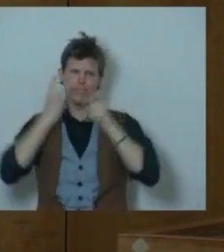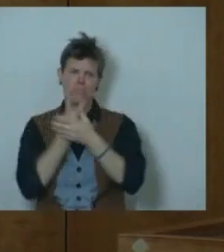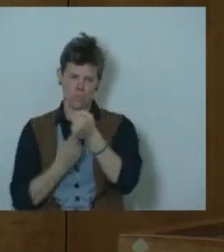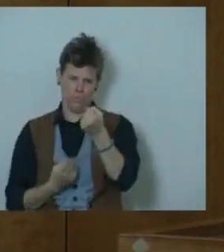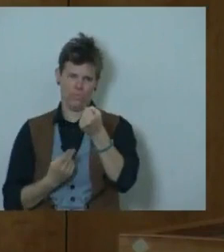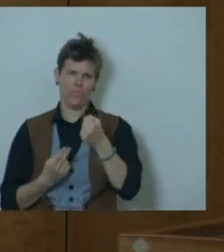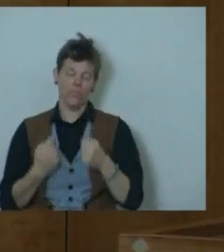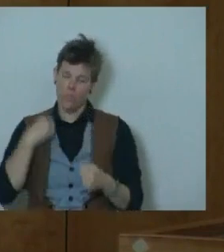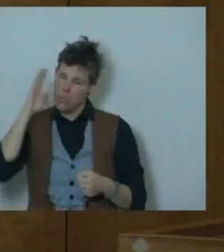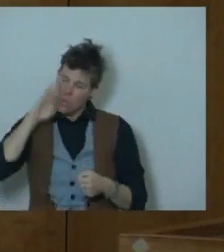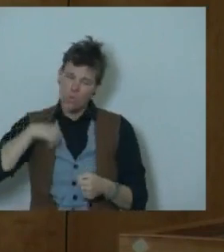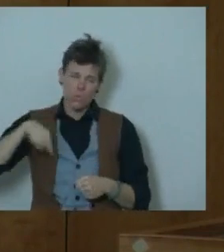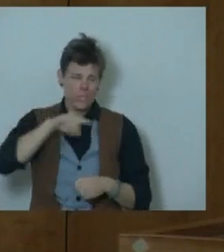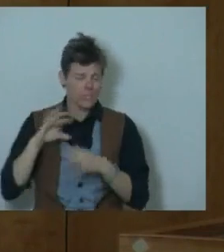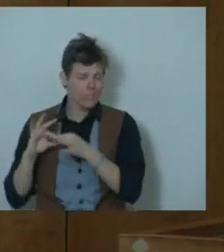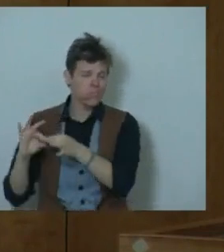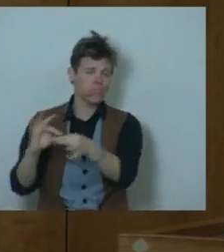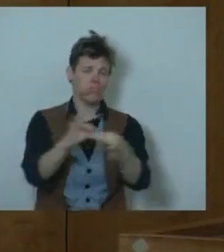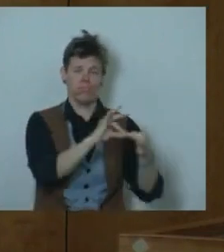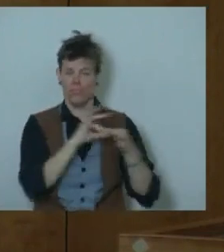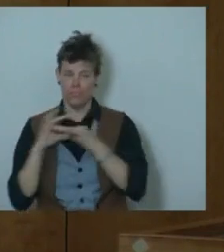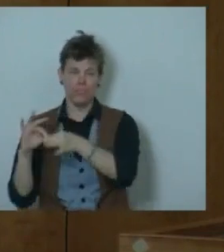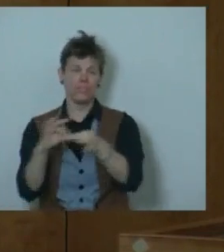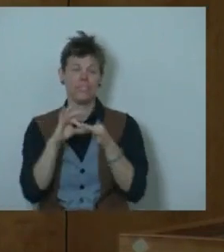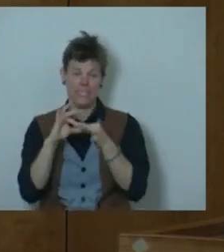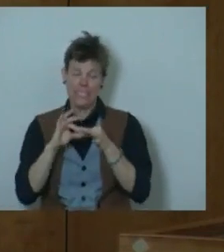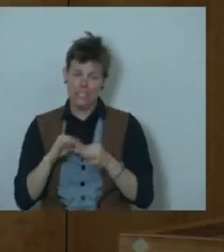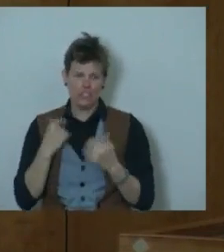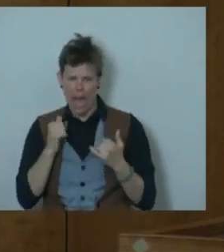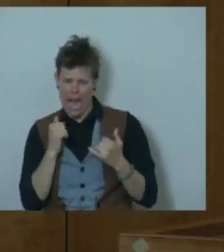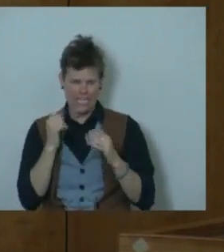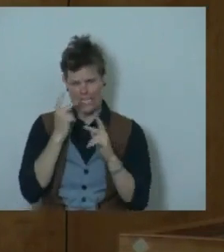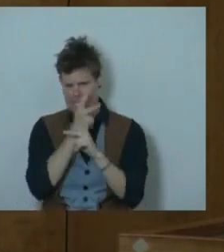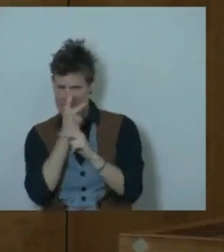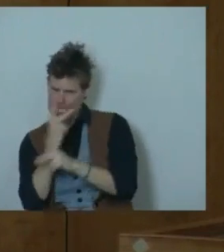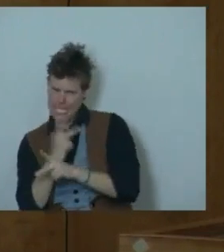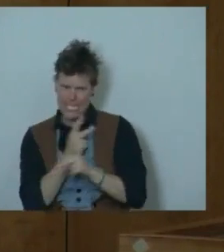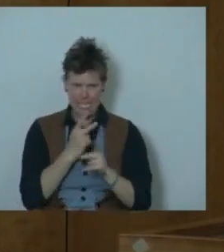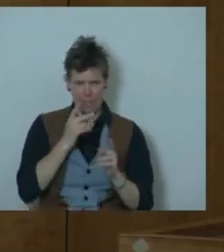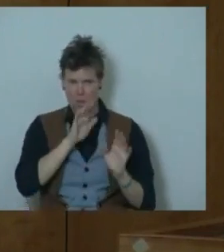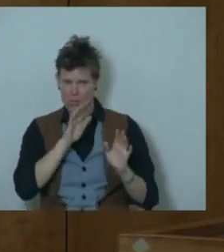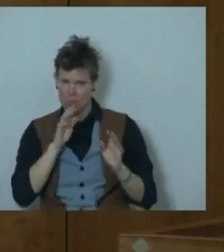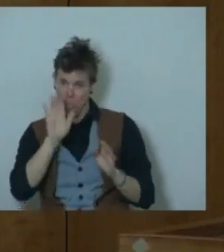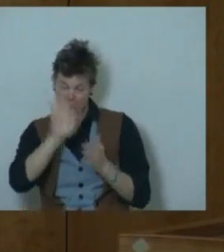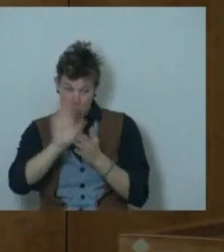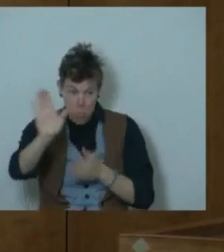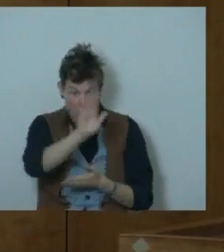EVERYBODY WILL BE WEARING A MASK FOR QUITE SOME TIME UNTIL WE ARE ALL IMMUNE.